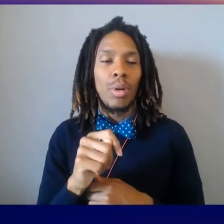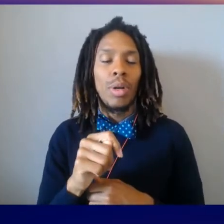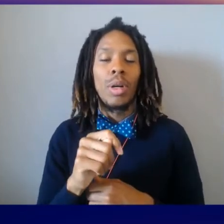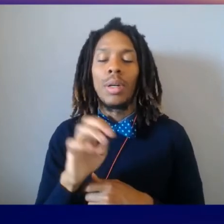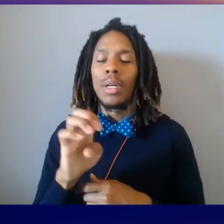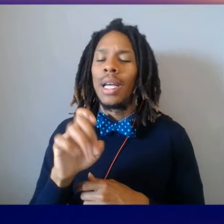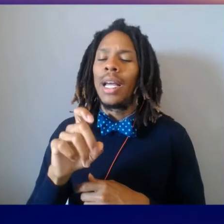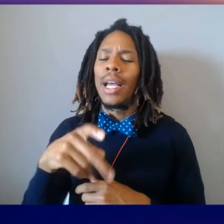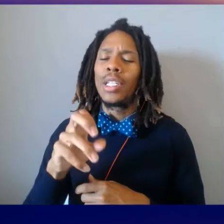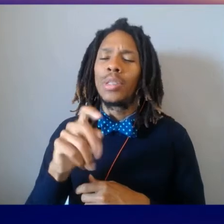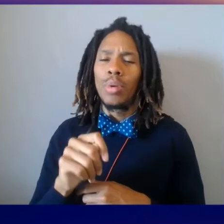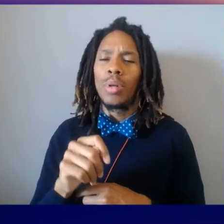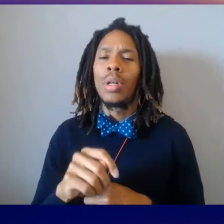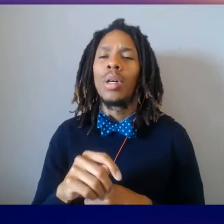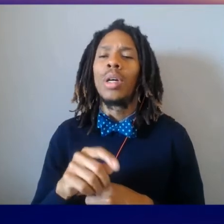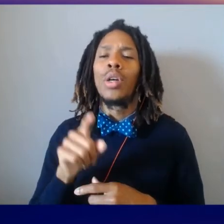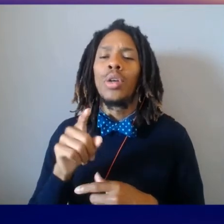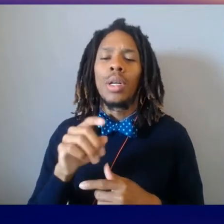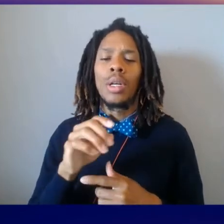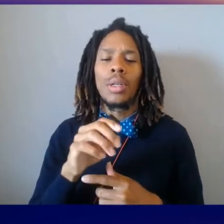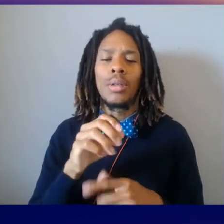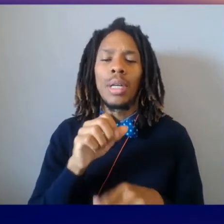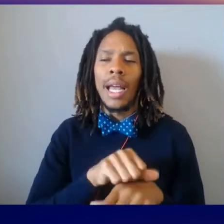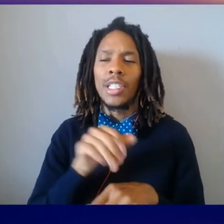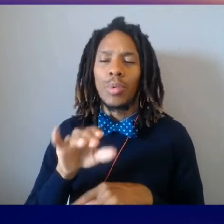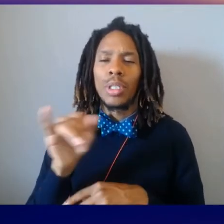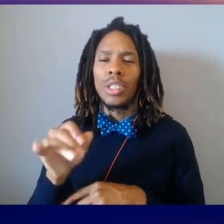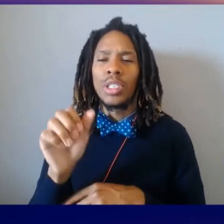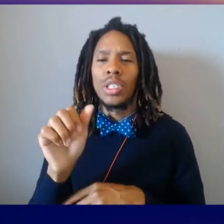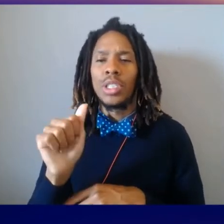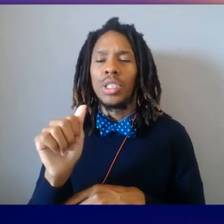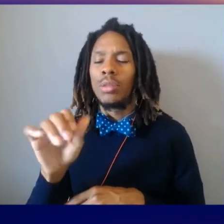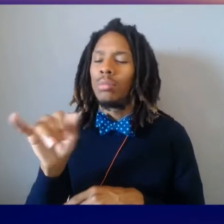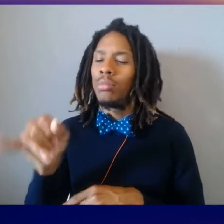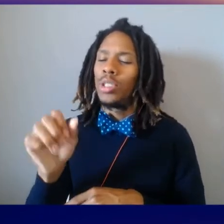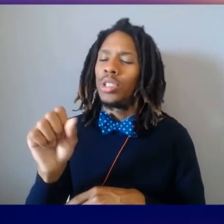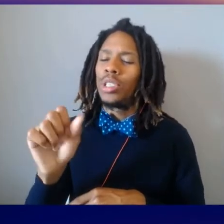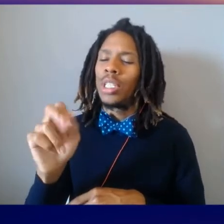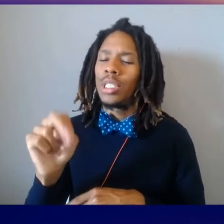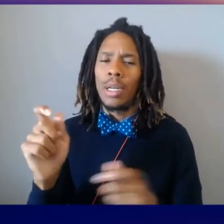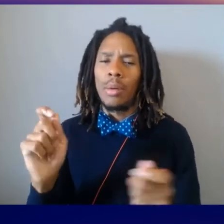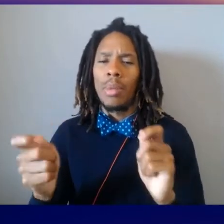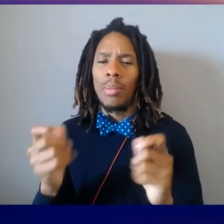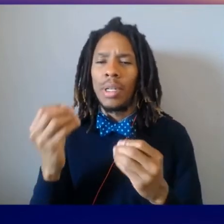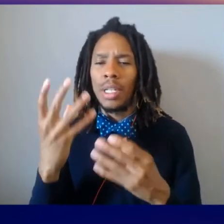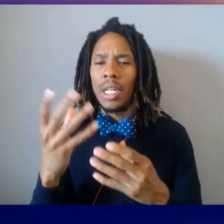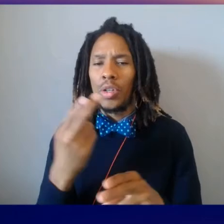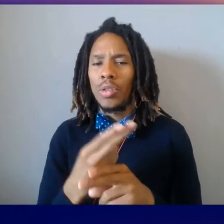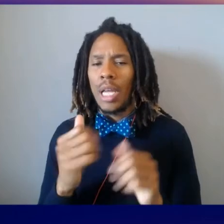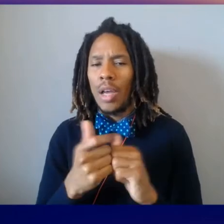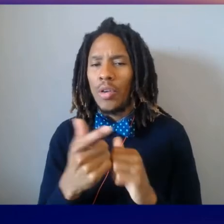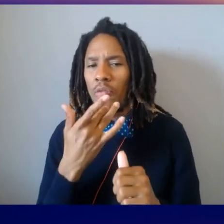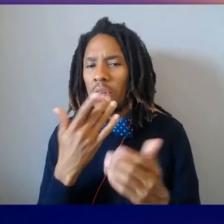export to JSON and then you can manipulate the data and use it however you want. So, one interesting project